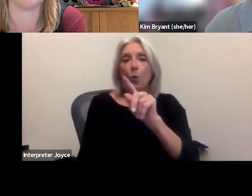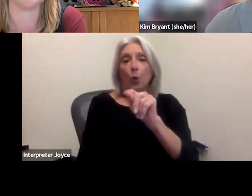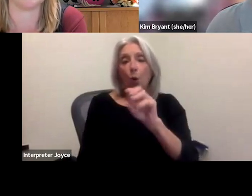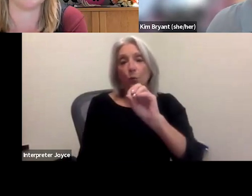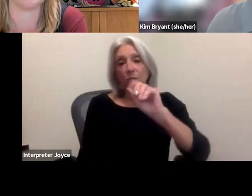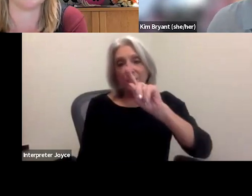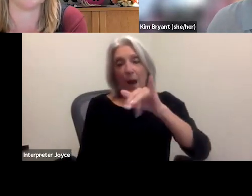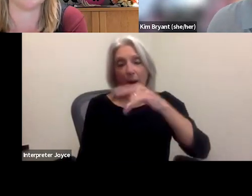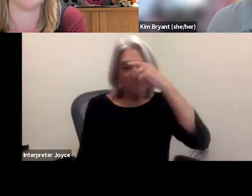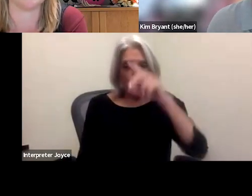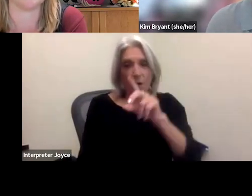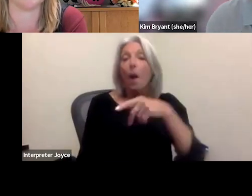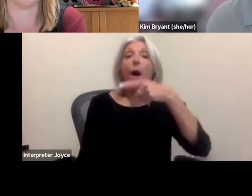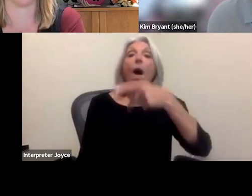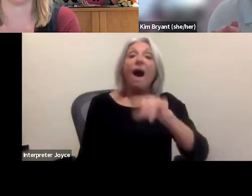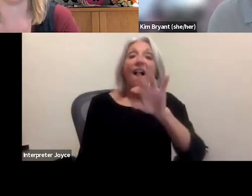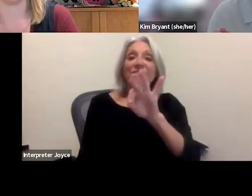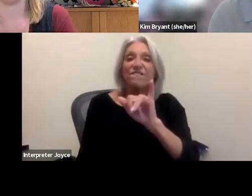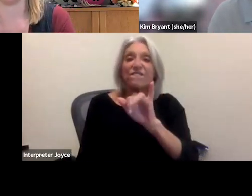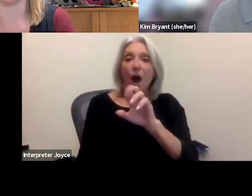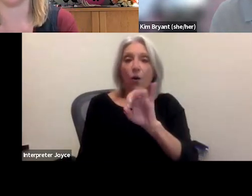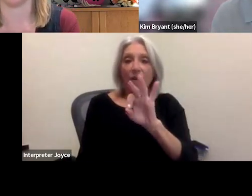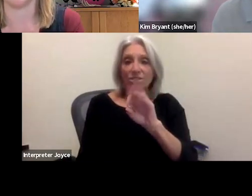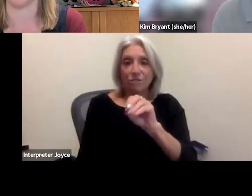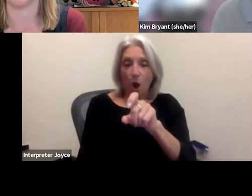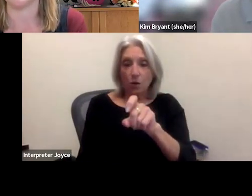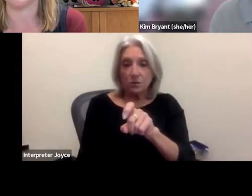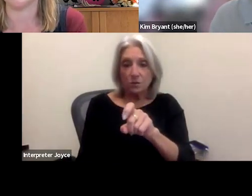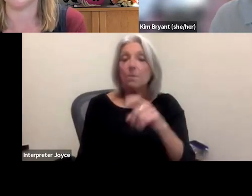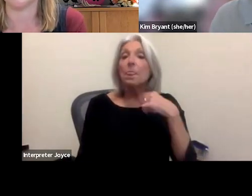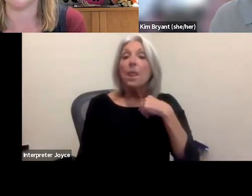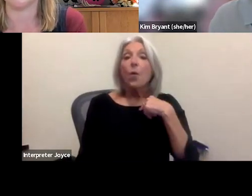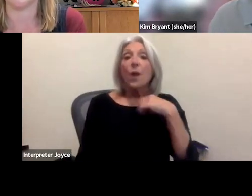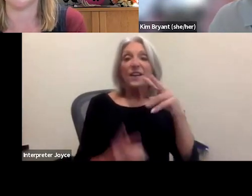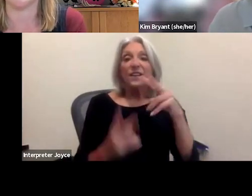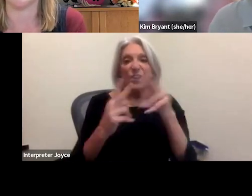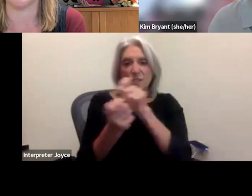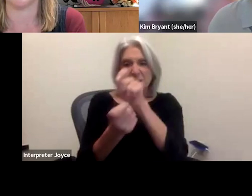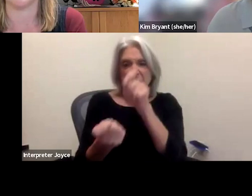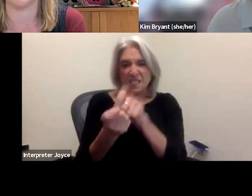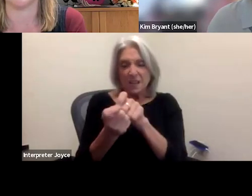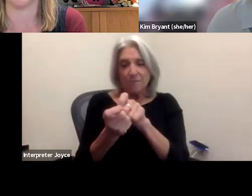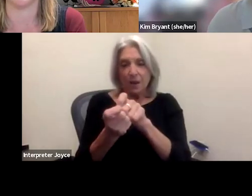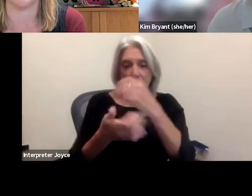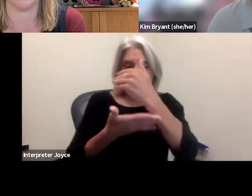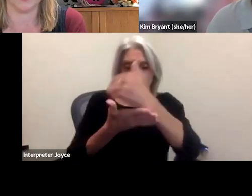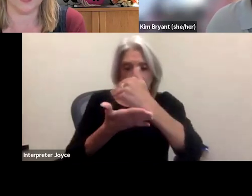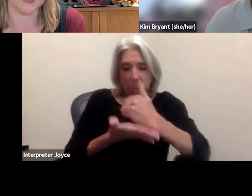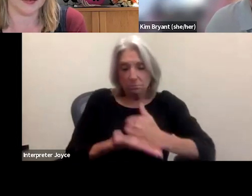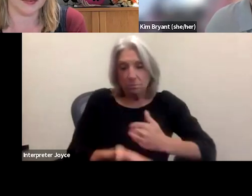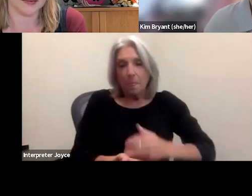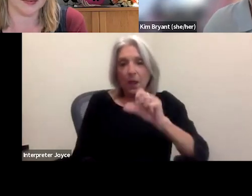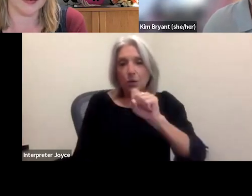So our goal, we had a very specific script, but we were trying to find out whether disabled folks could